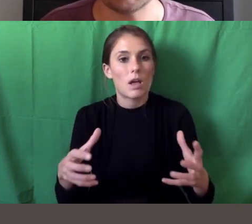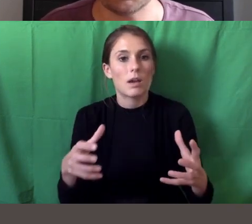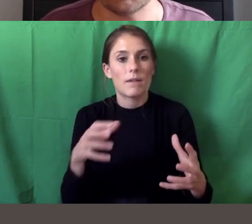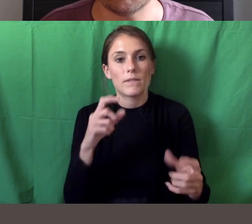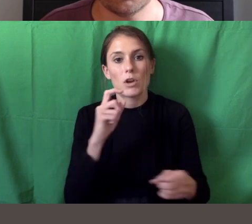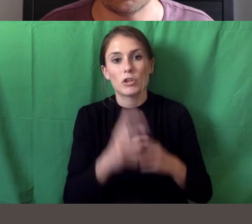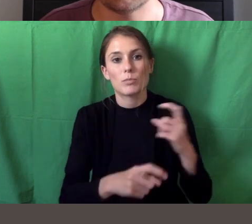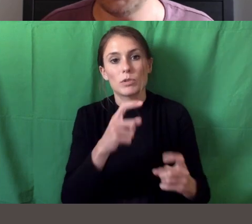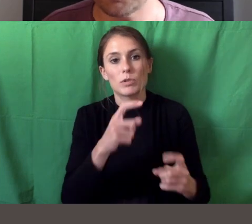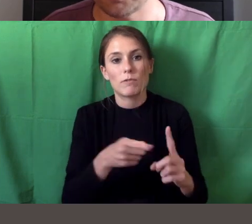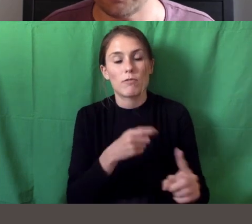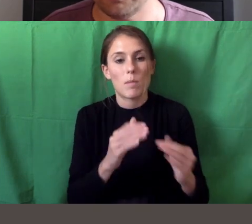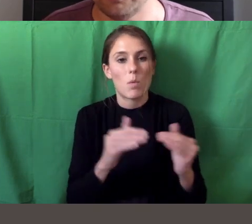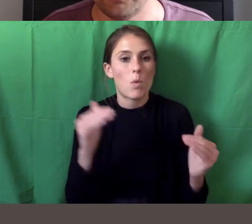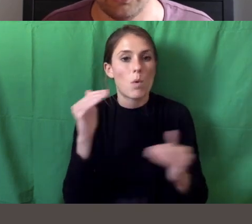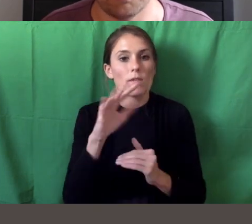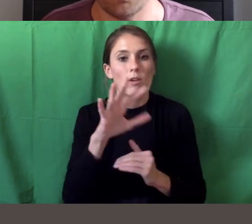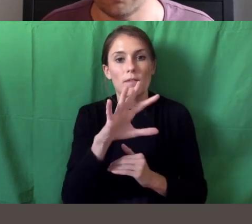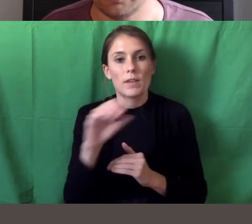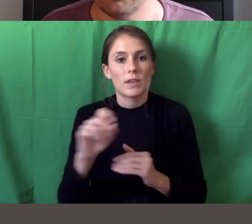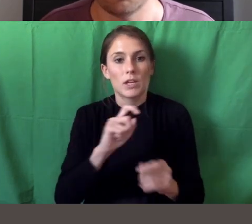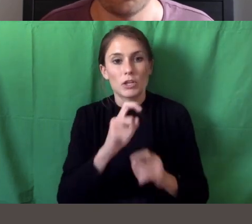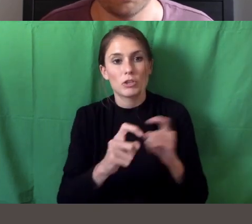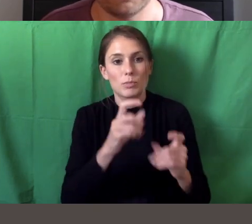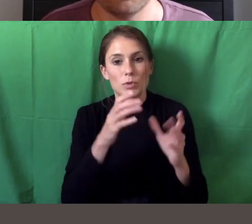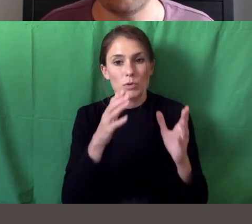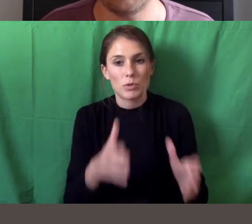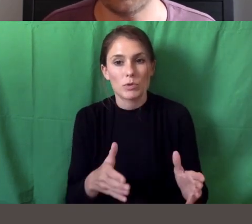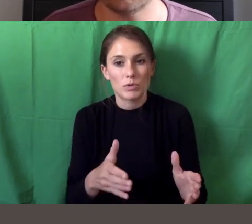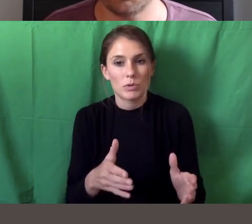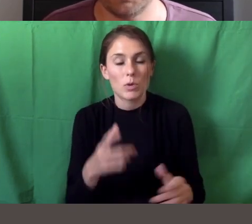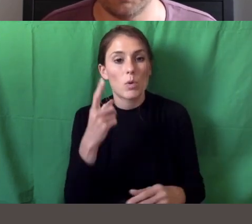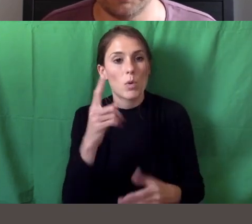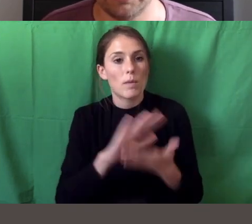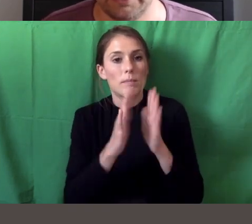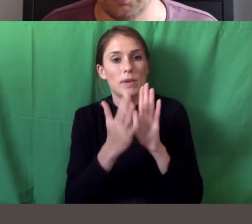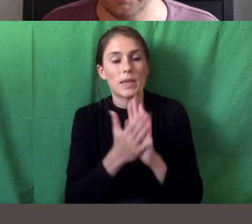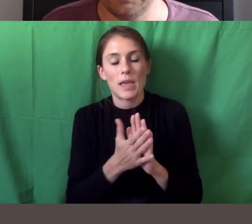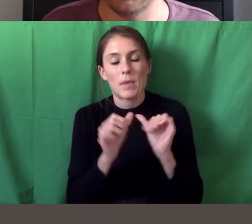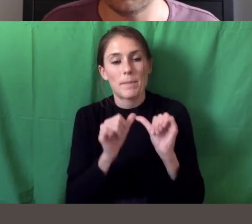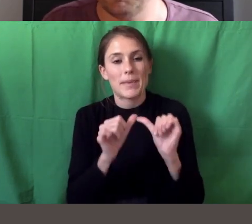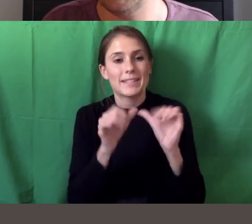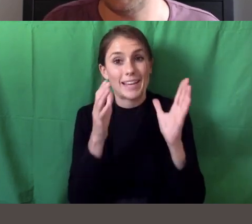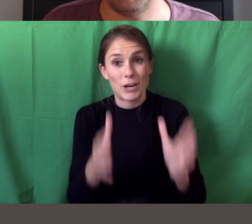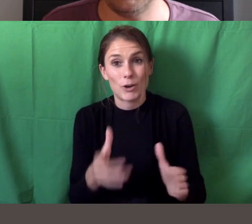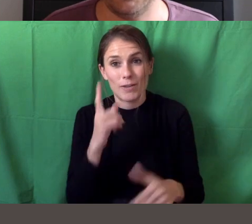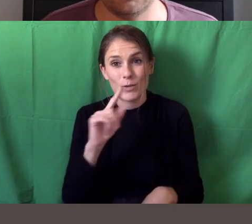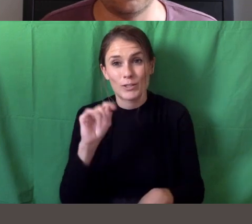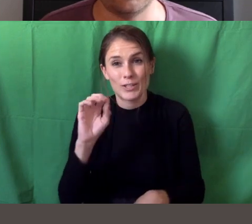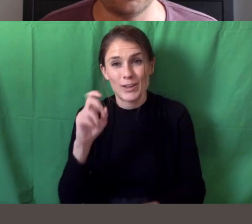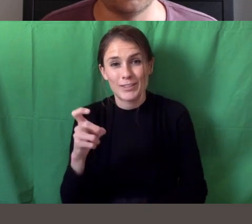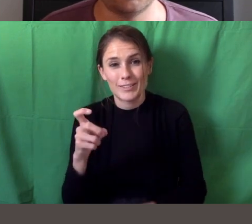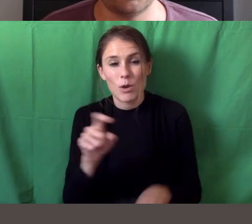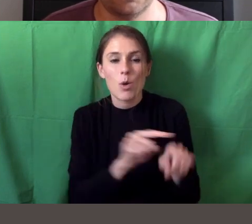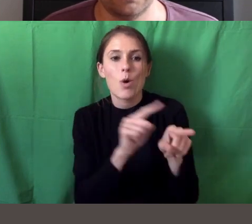But on the plus side, we also got contributions from more than 50 contributors. And one even